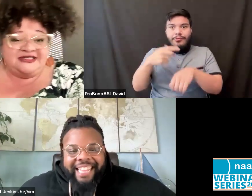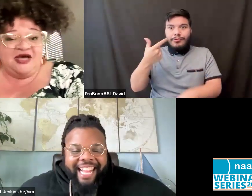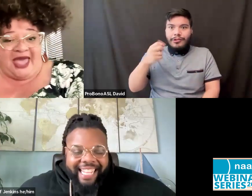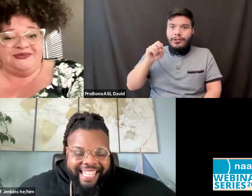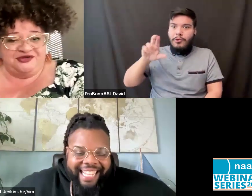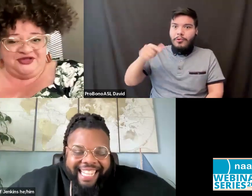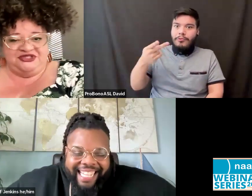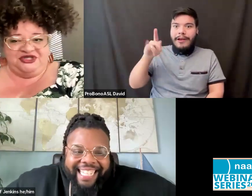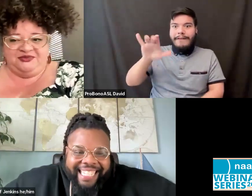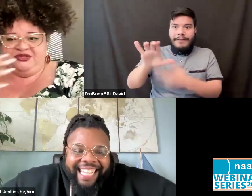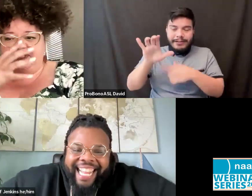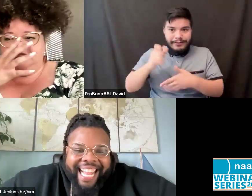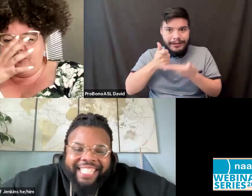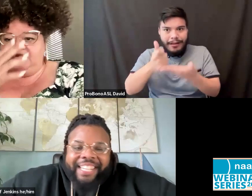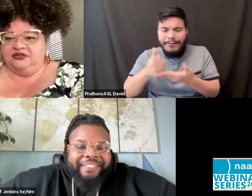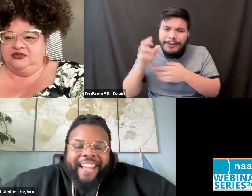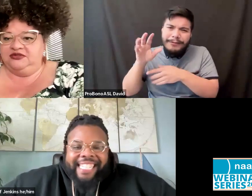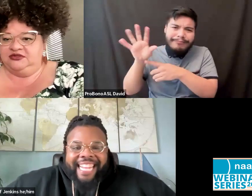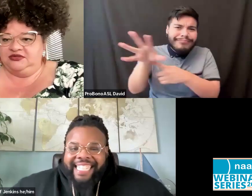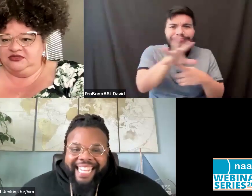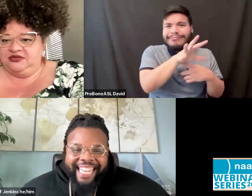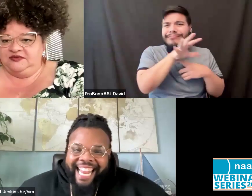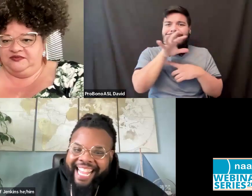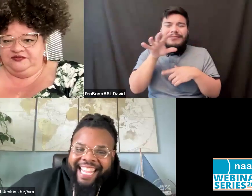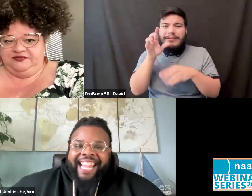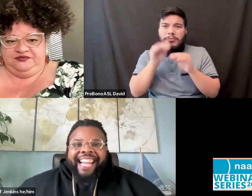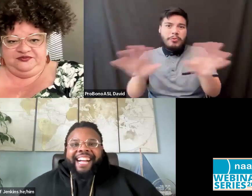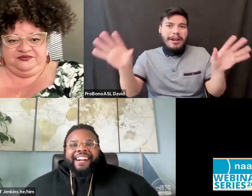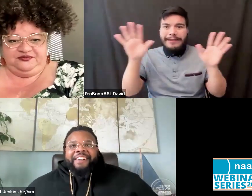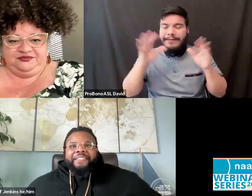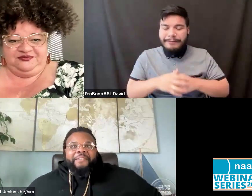and to help capture them, To share them with the rest of us is fantastic. Like